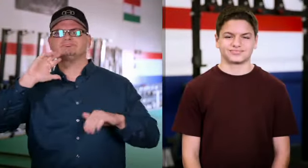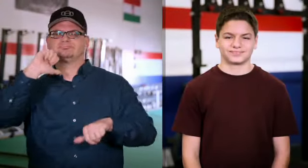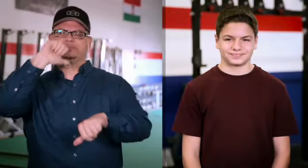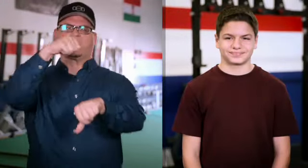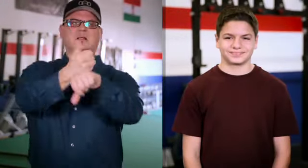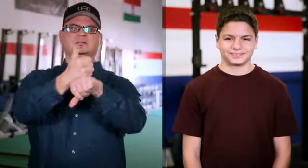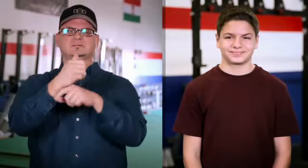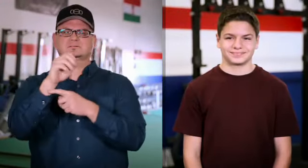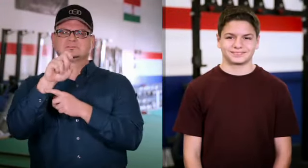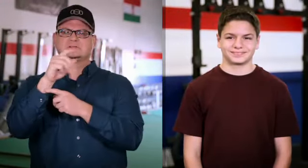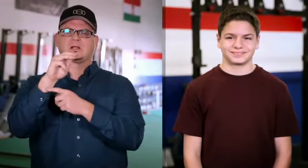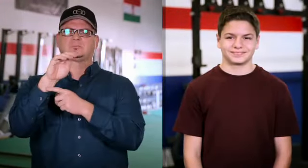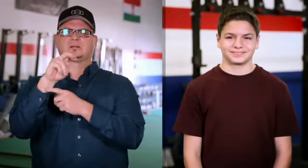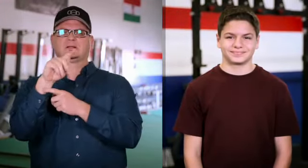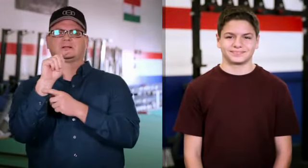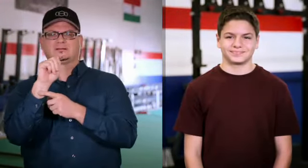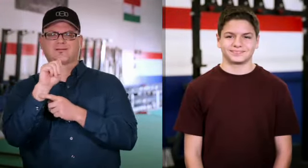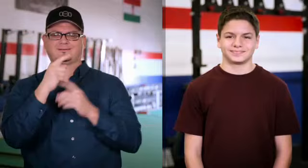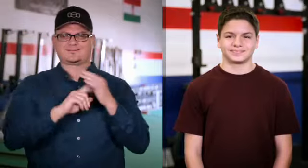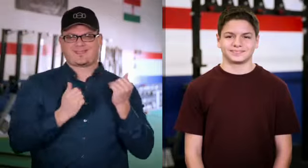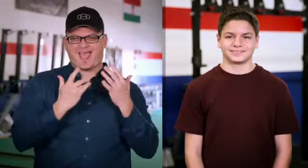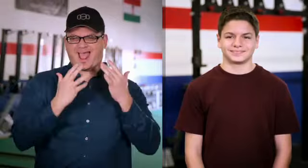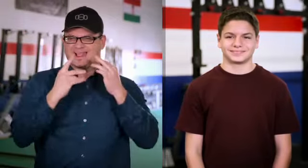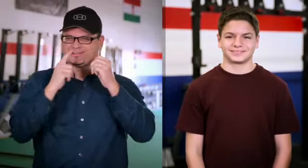Then the user becomes established. The colors track the progression of the flame,